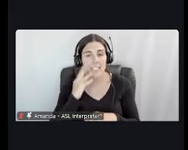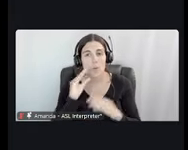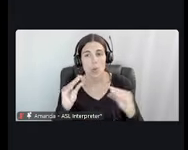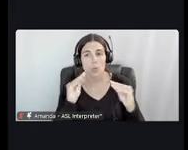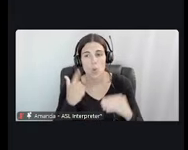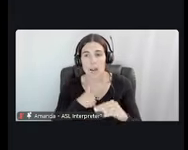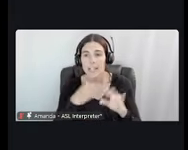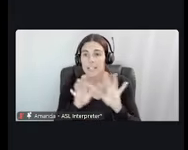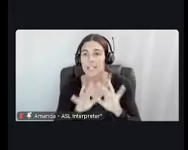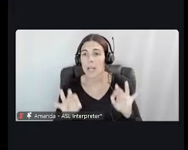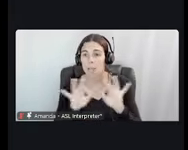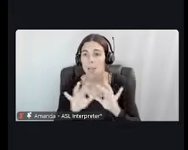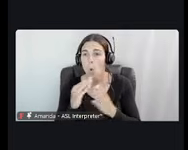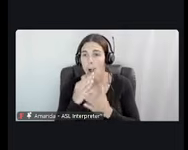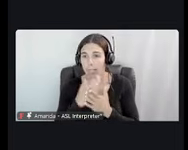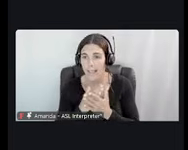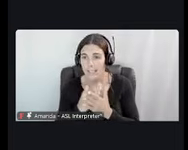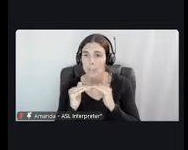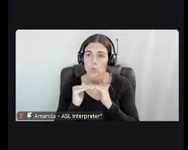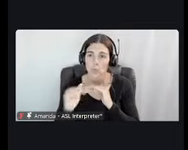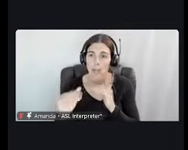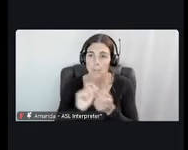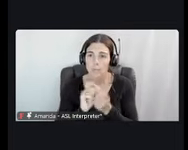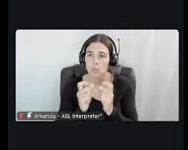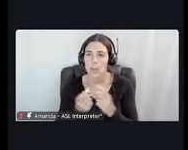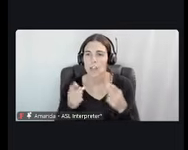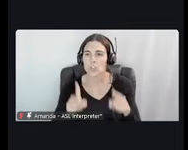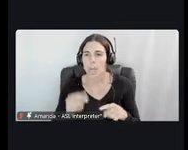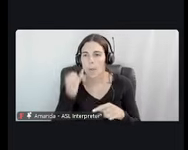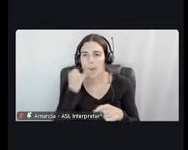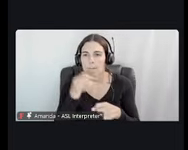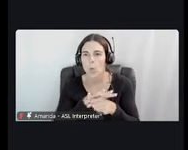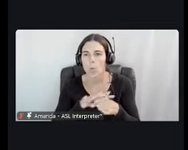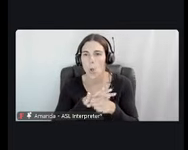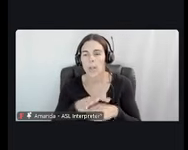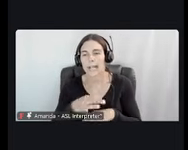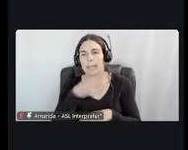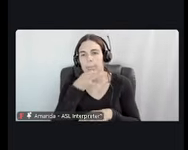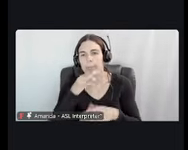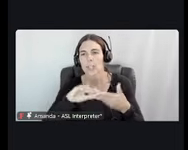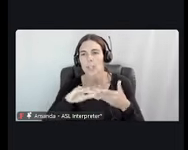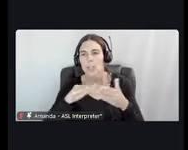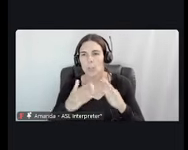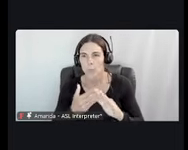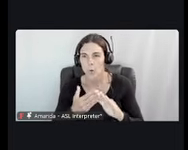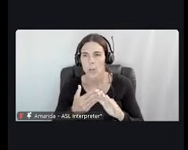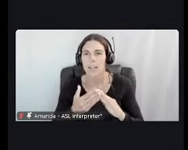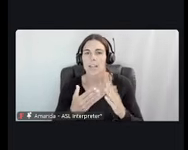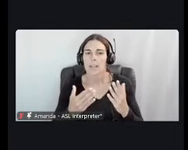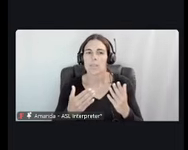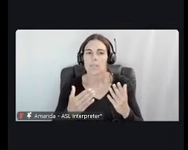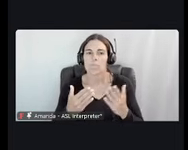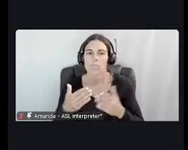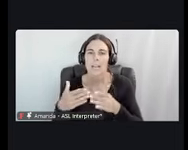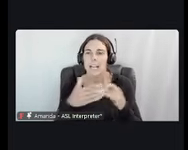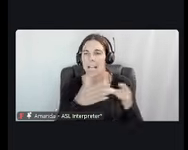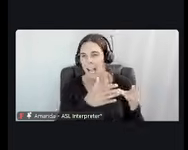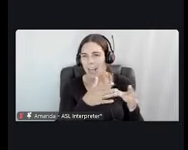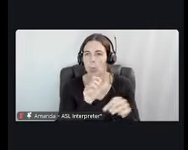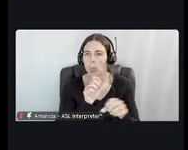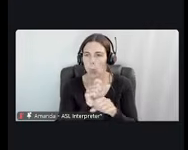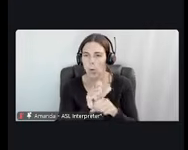lesson. Sustainable change happens when local expertise and community voices guide that work.